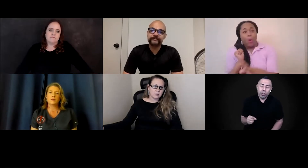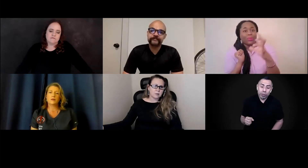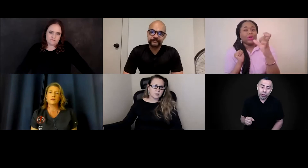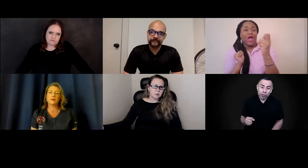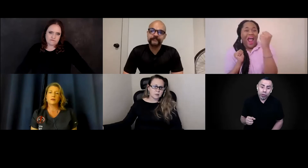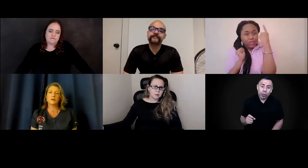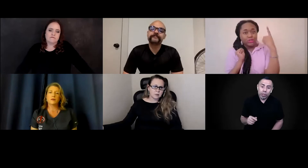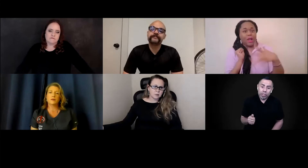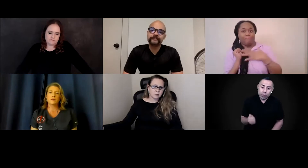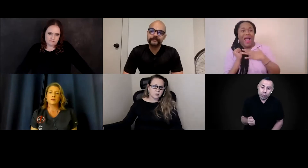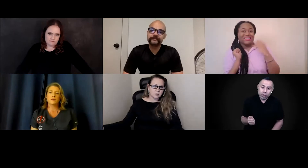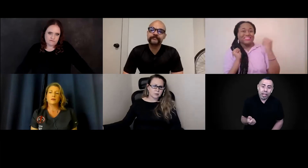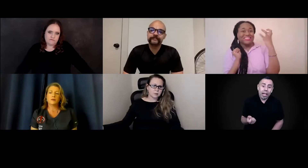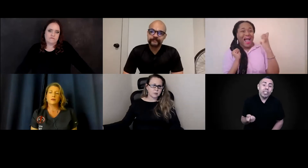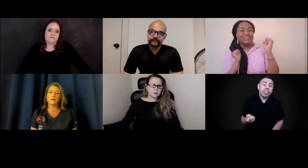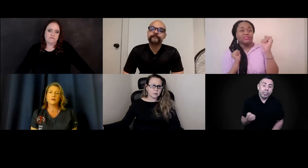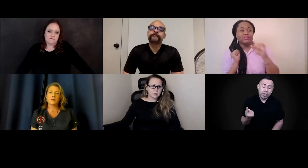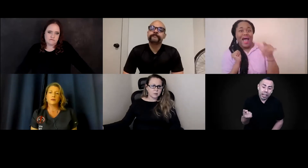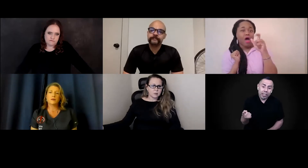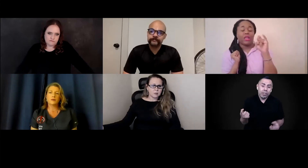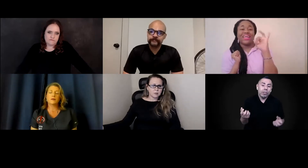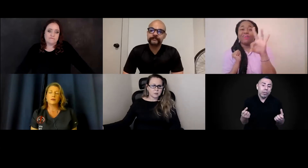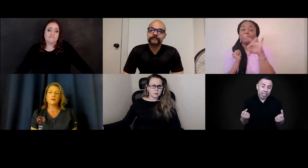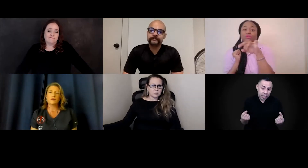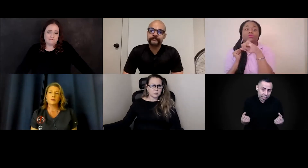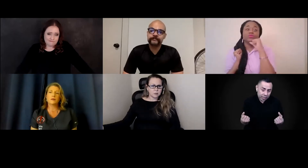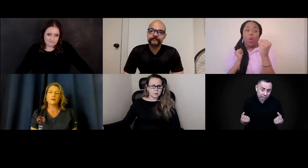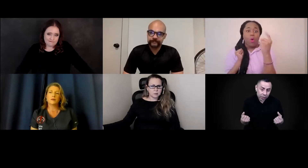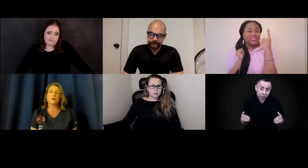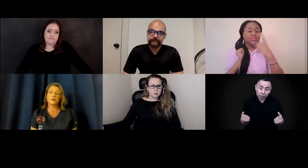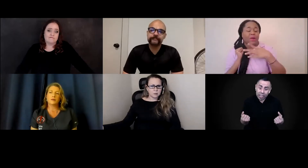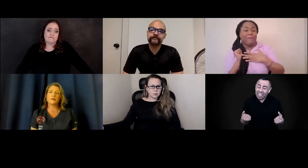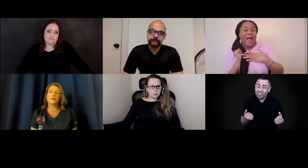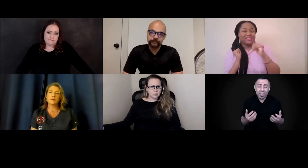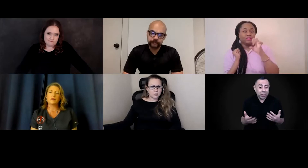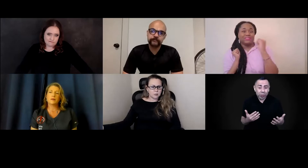I get interpreters where the interpreters actually understand my signing style, and